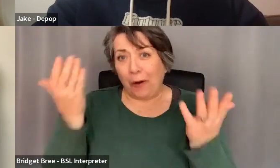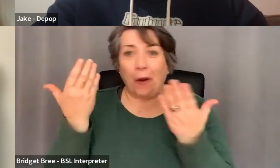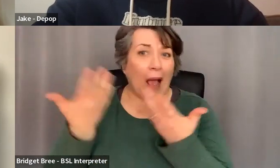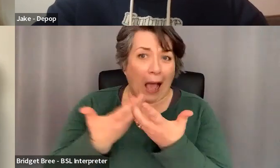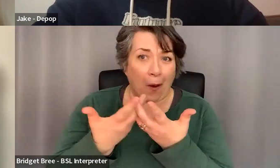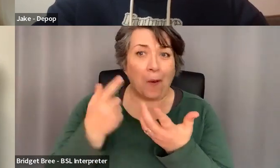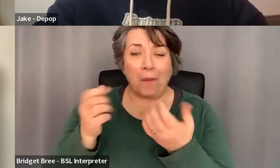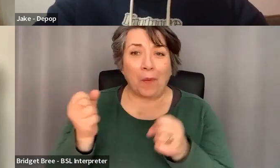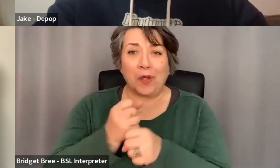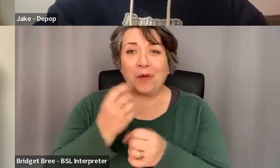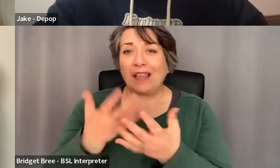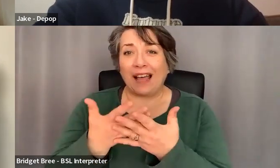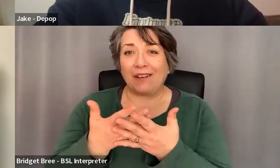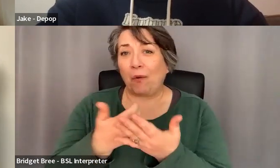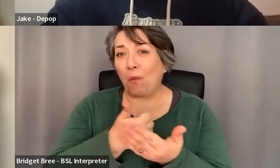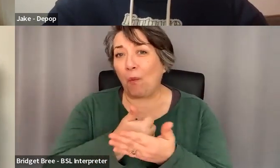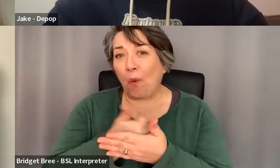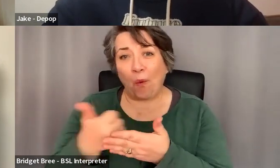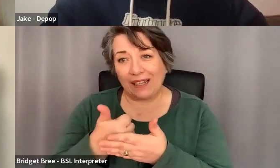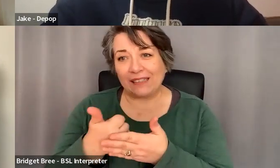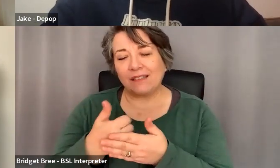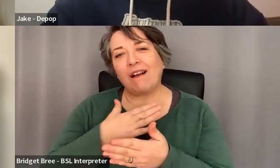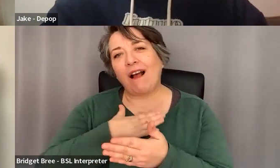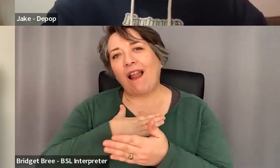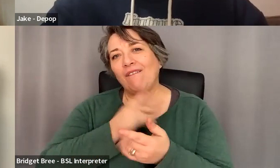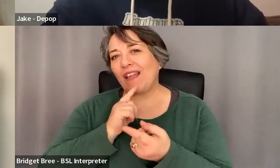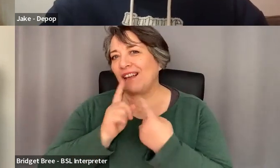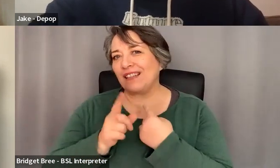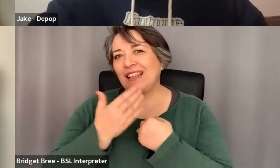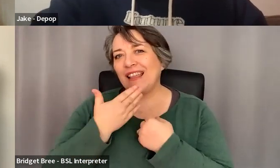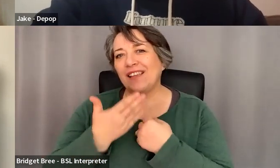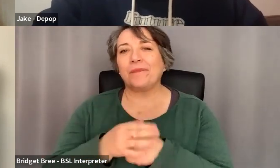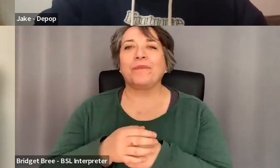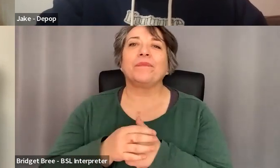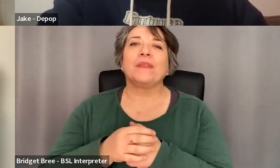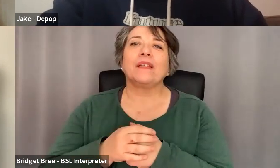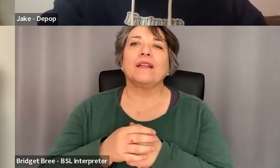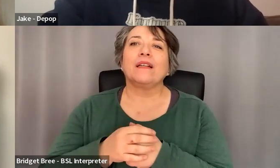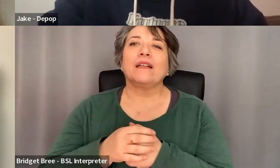Kind of baffles me, but we are doing it all the time. I love, that I love, that answer. It's a great one. I love that answer. It's a great one. Natalie has a question.